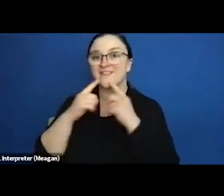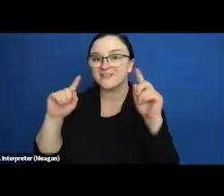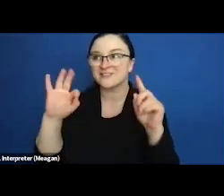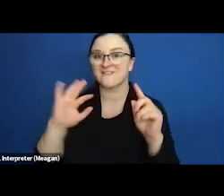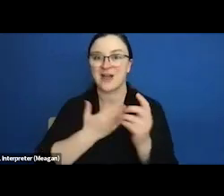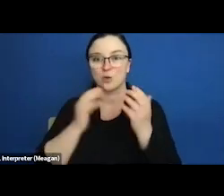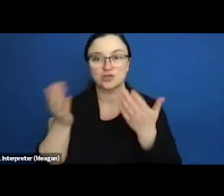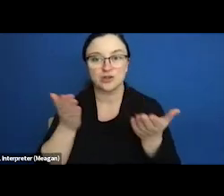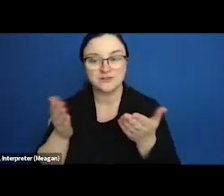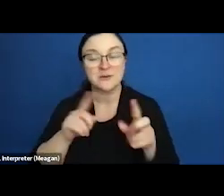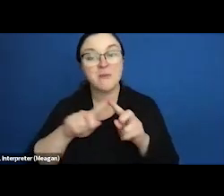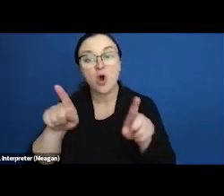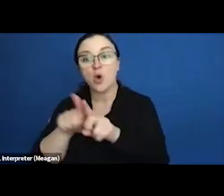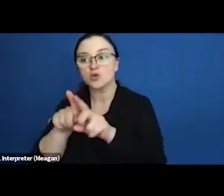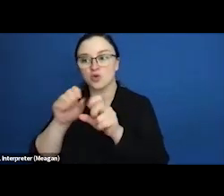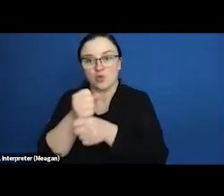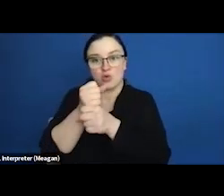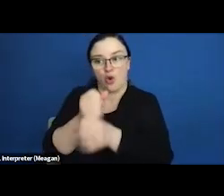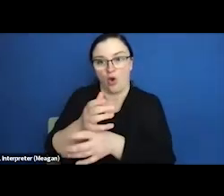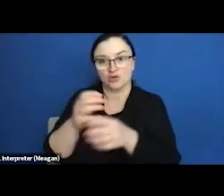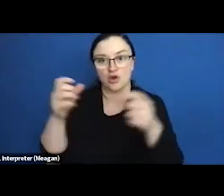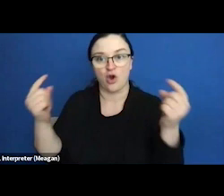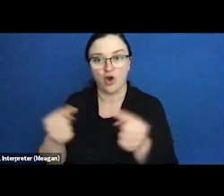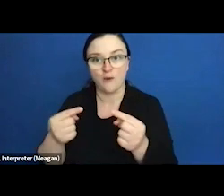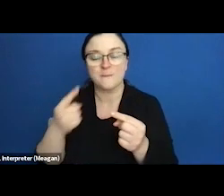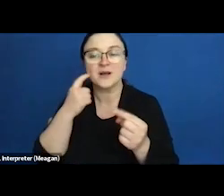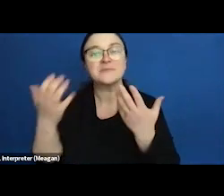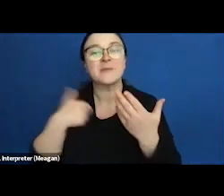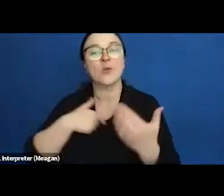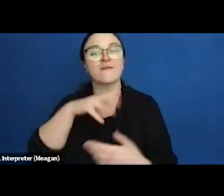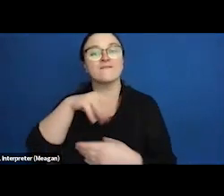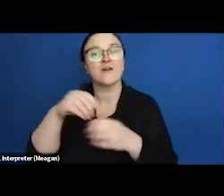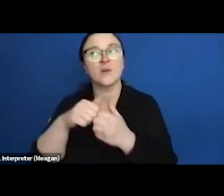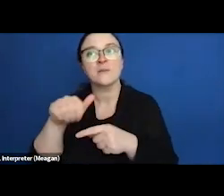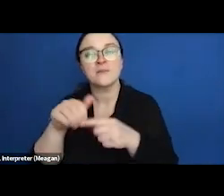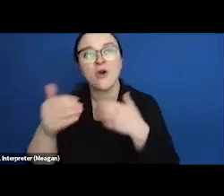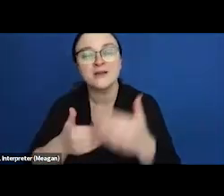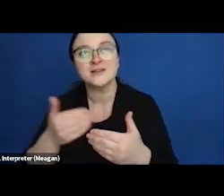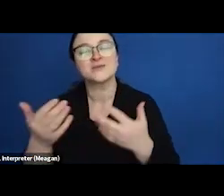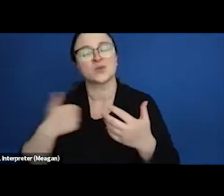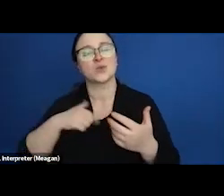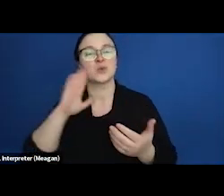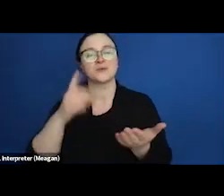but also potentially cause harm. Because we may be participating in a process, and we'll get to this a little bit more in depth,